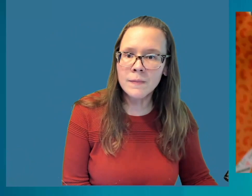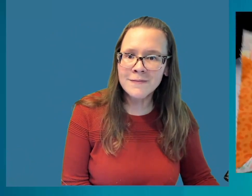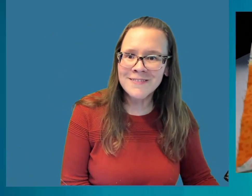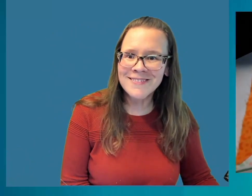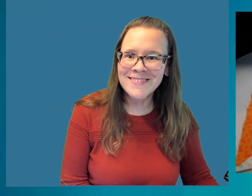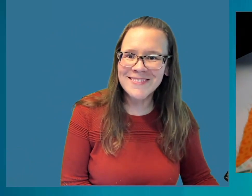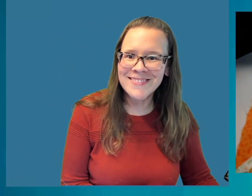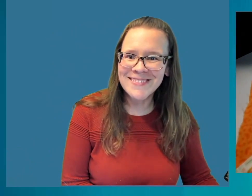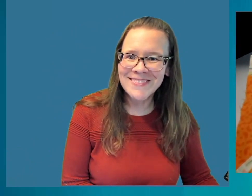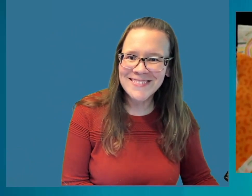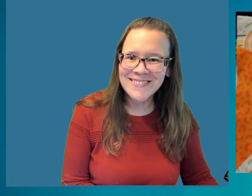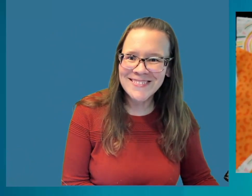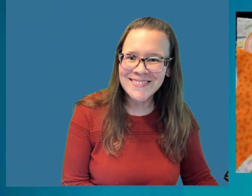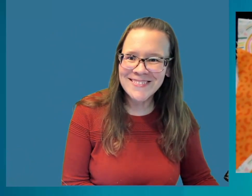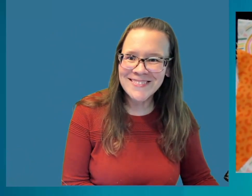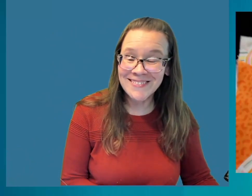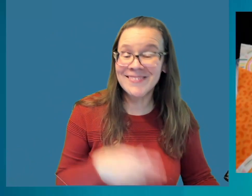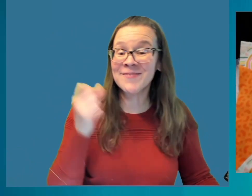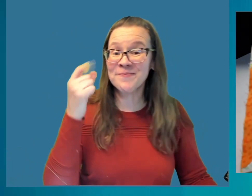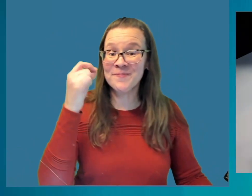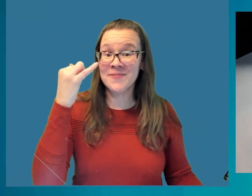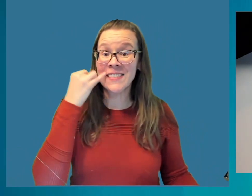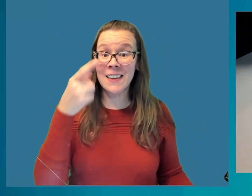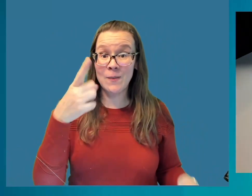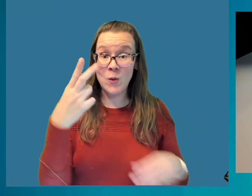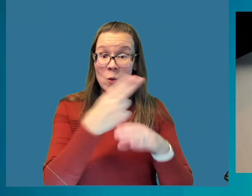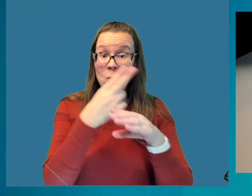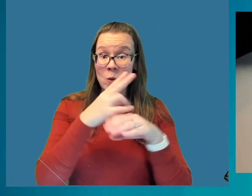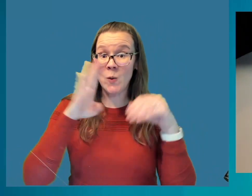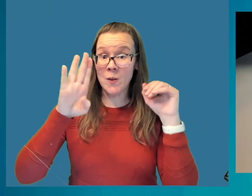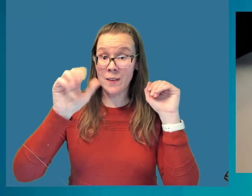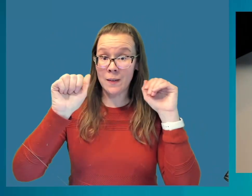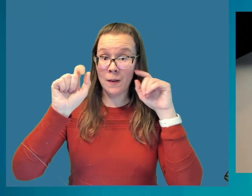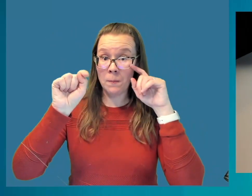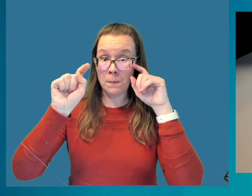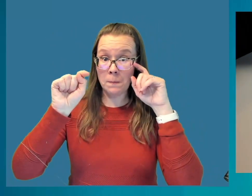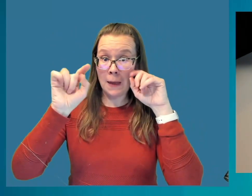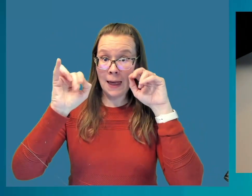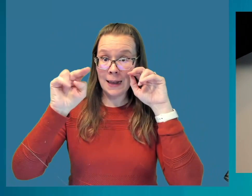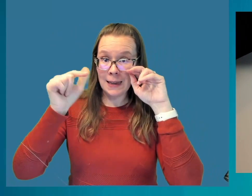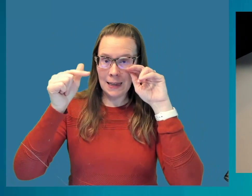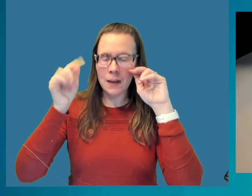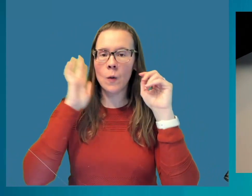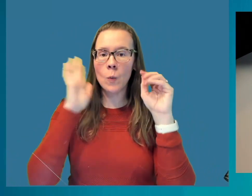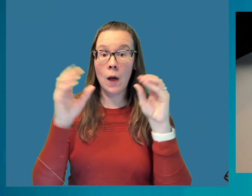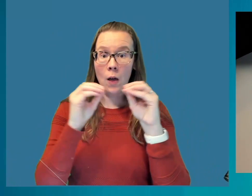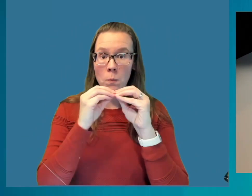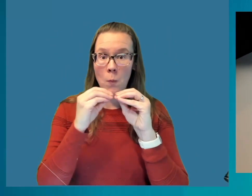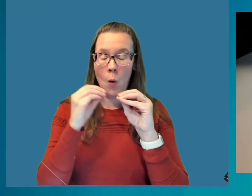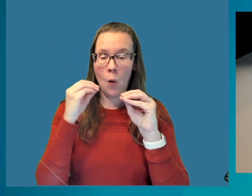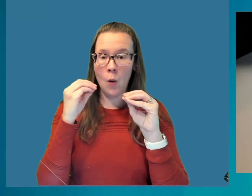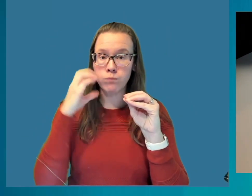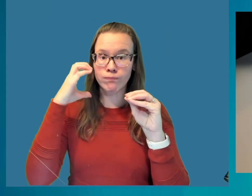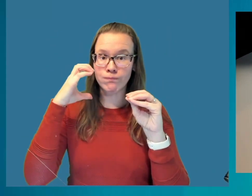forward, and, um, it'll catch that stitch in the corner and give me really crisp angles.